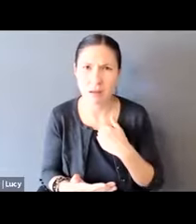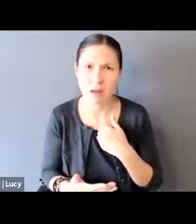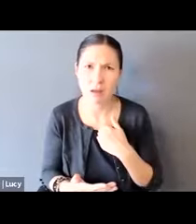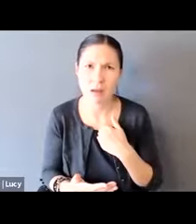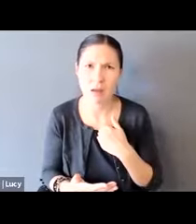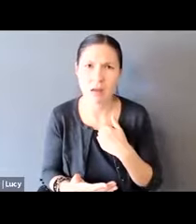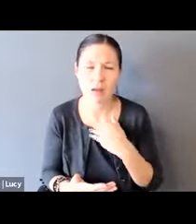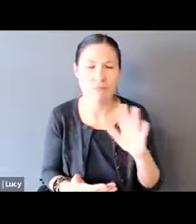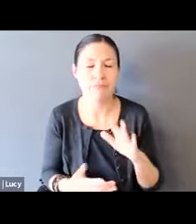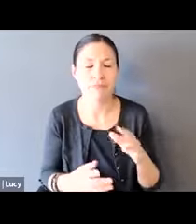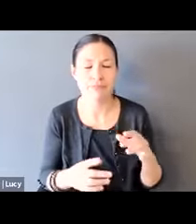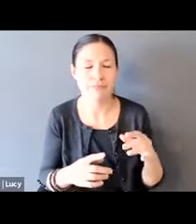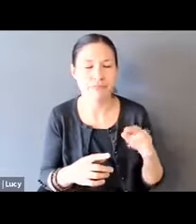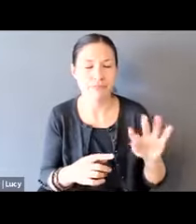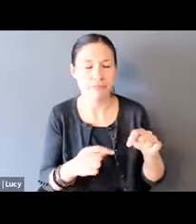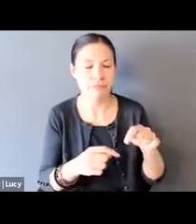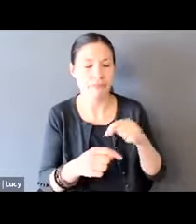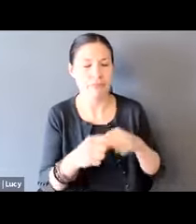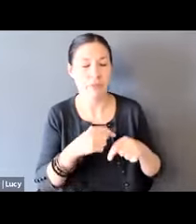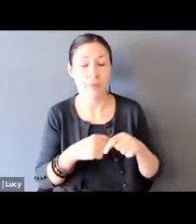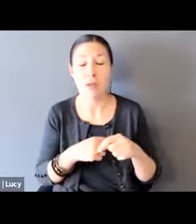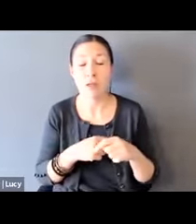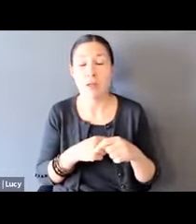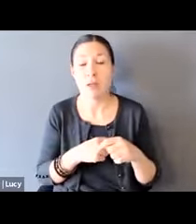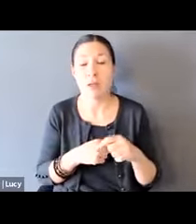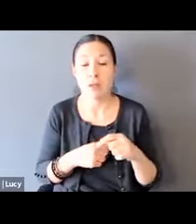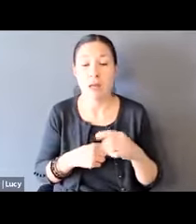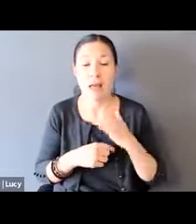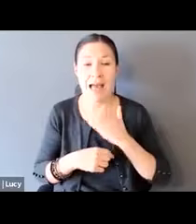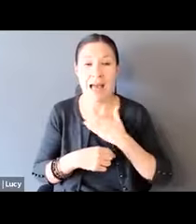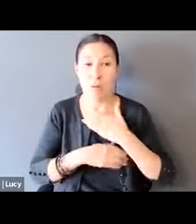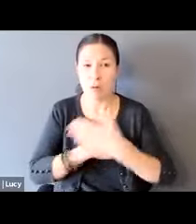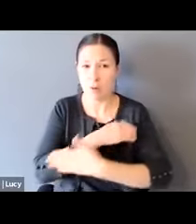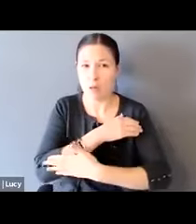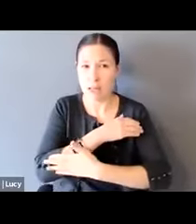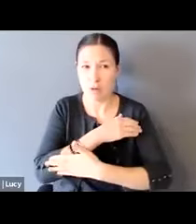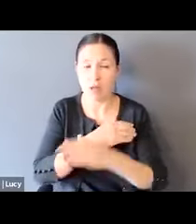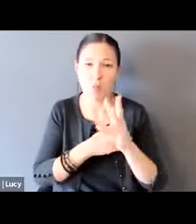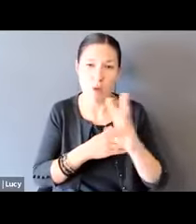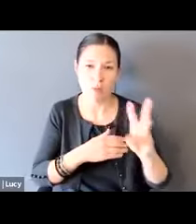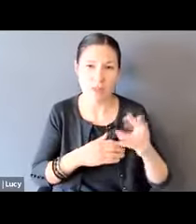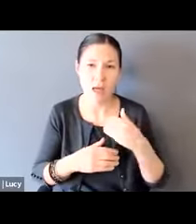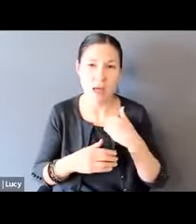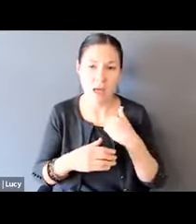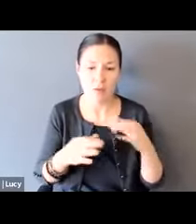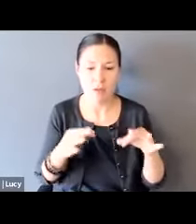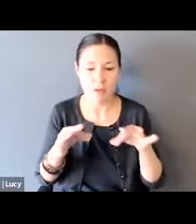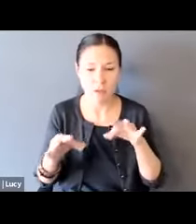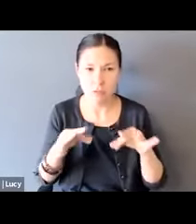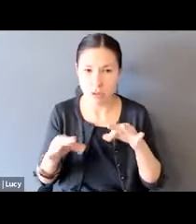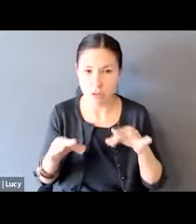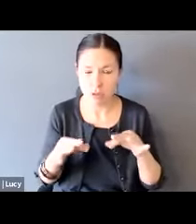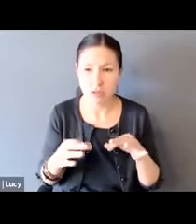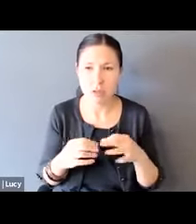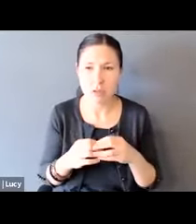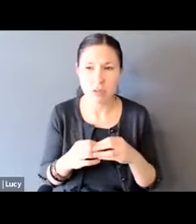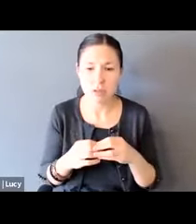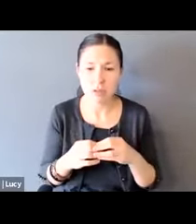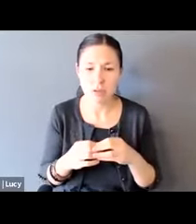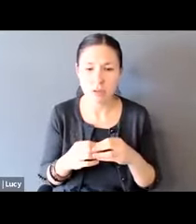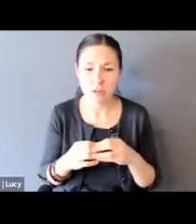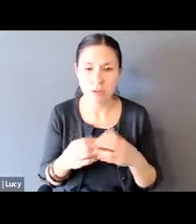Let me say that on the county website, there are instructions on steps you can take as well.